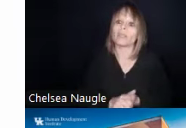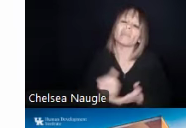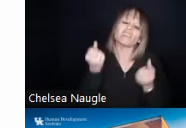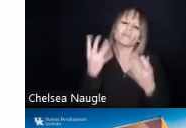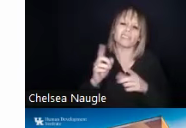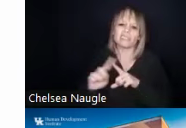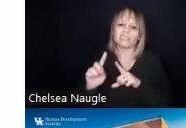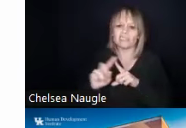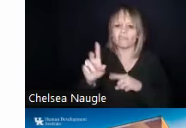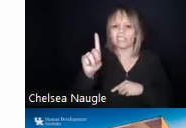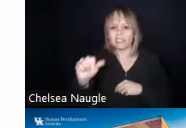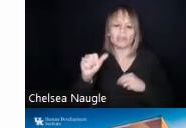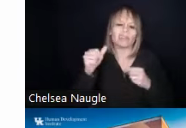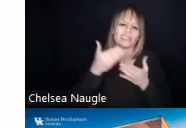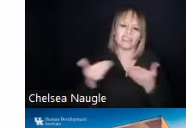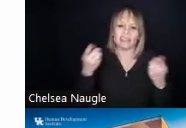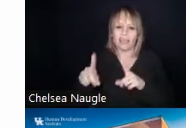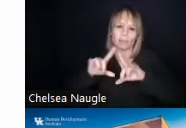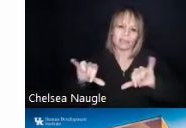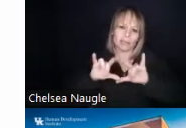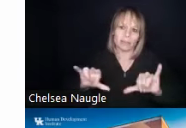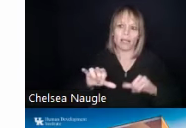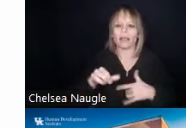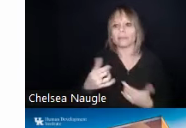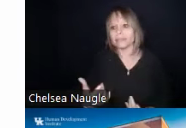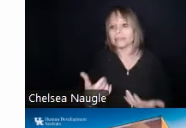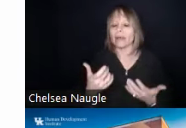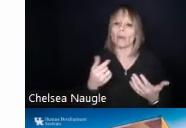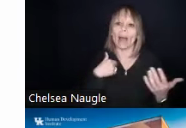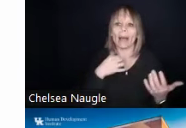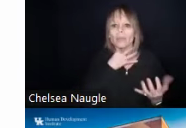questions about uh for example medications that are being taken because some medications obviously are weight